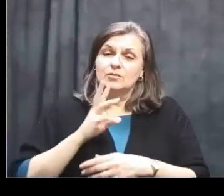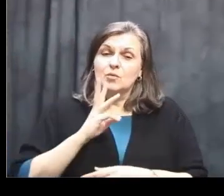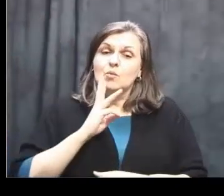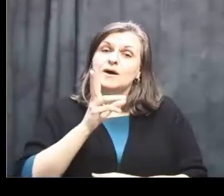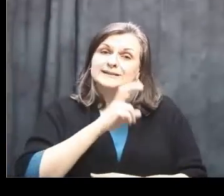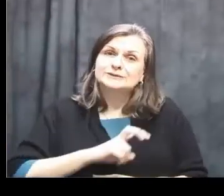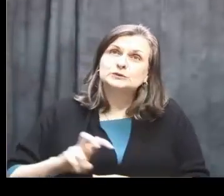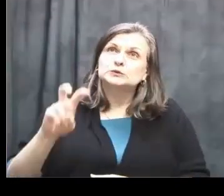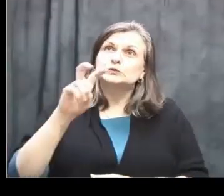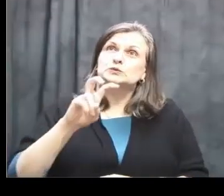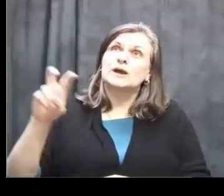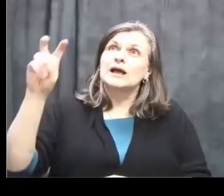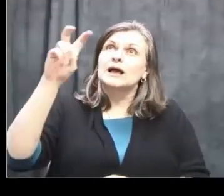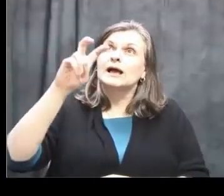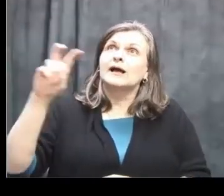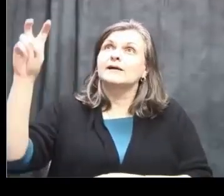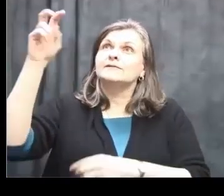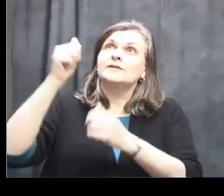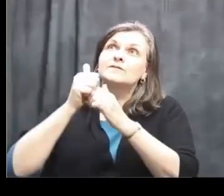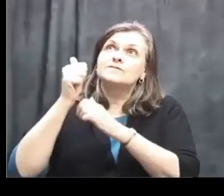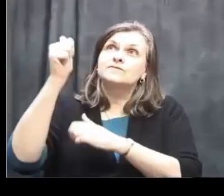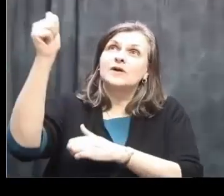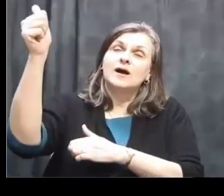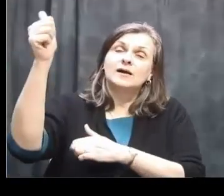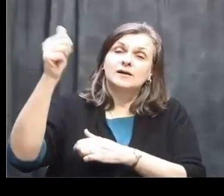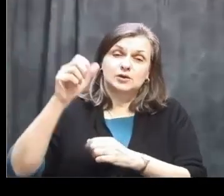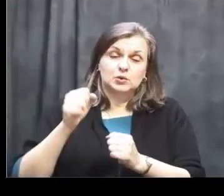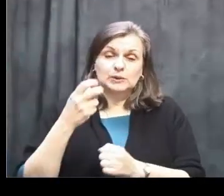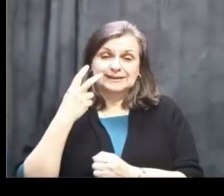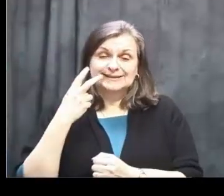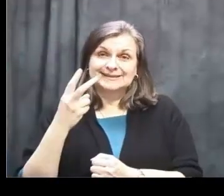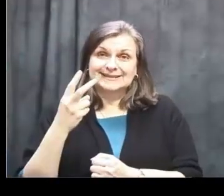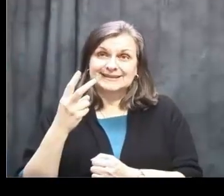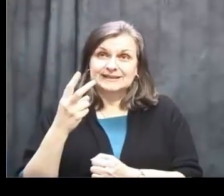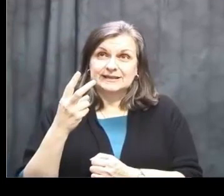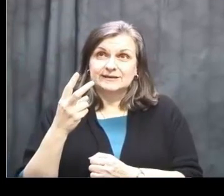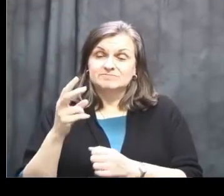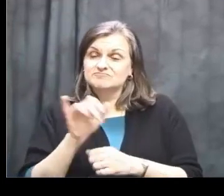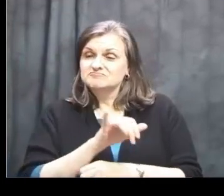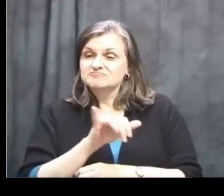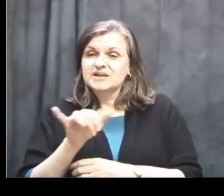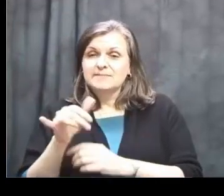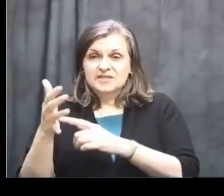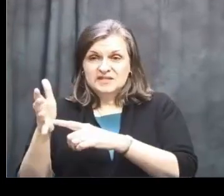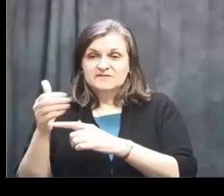that's moving water a huge distance and under the similar conditions you could see water